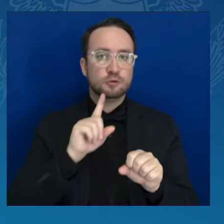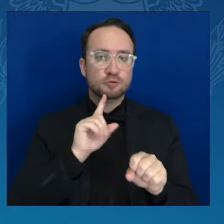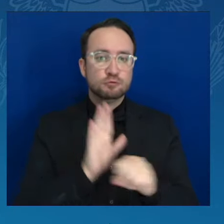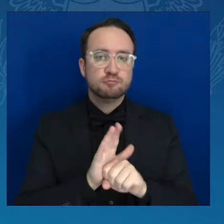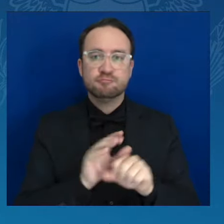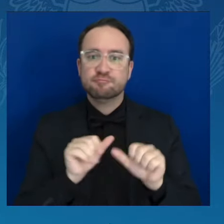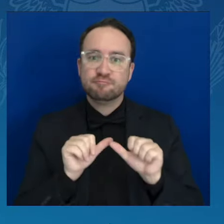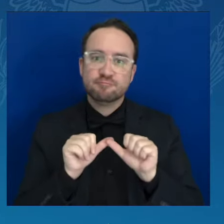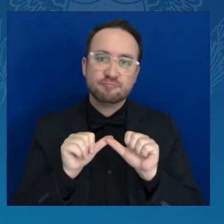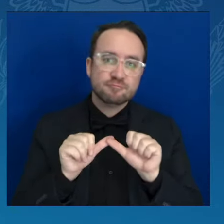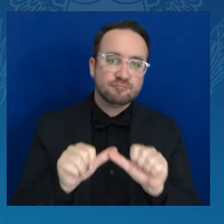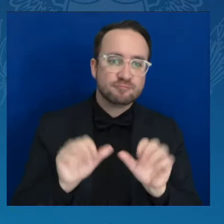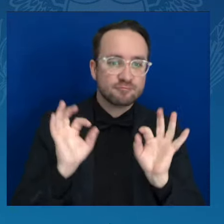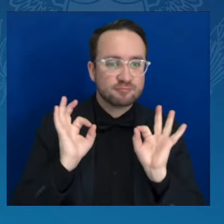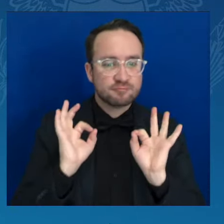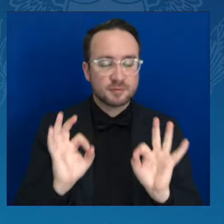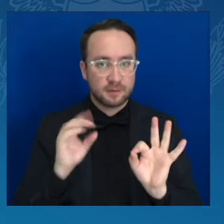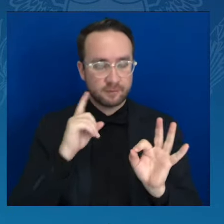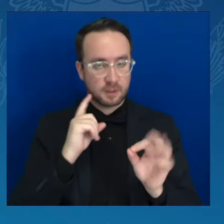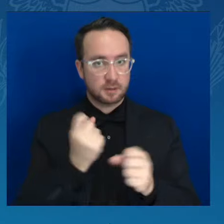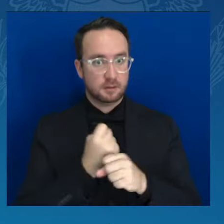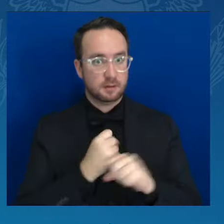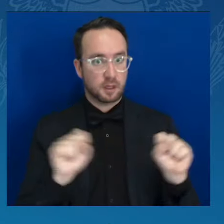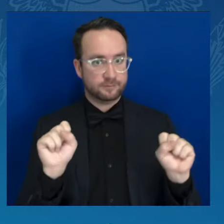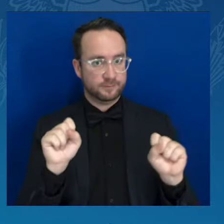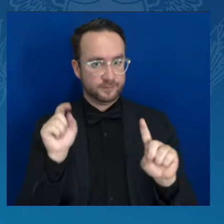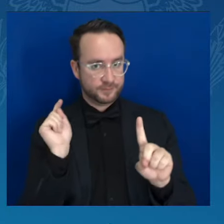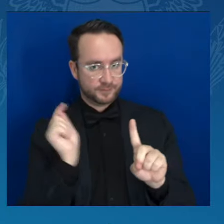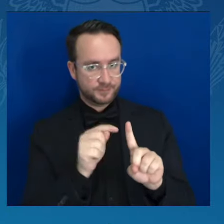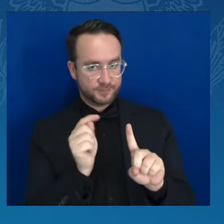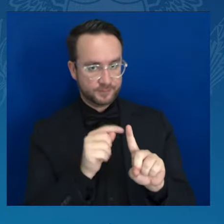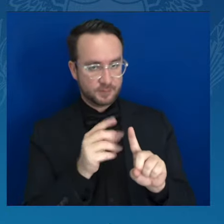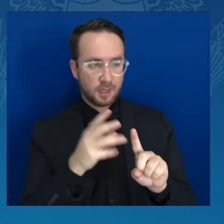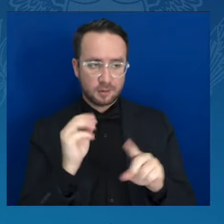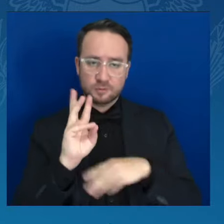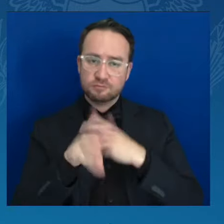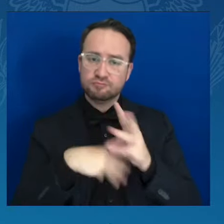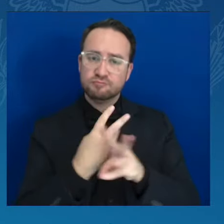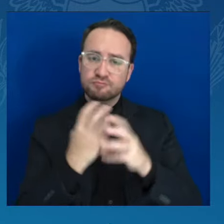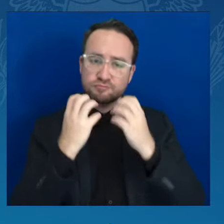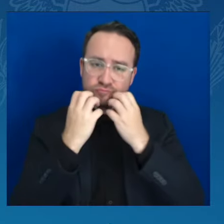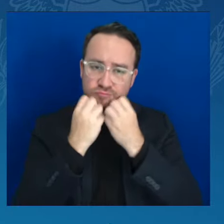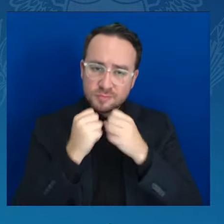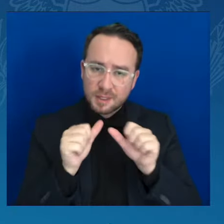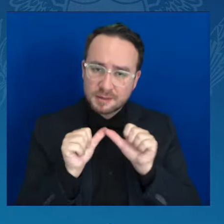And that is what we intend to do in partnership with all of you. And that goes for all of our partners,